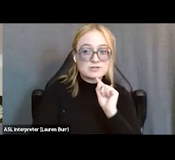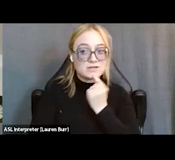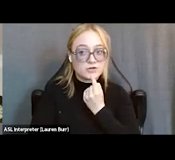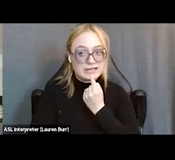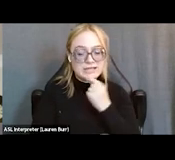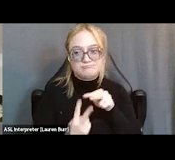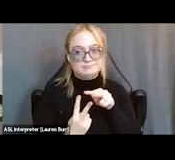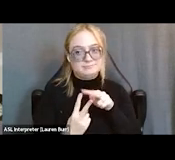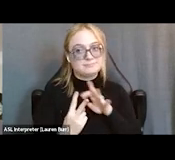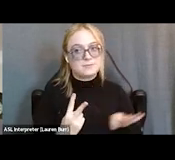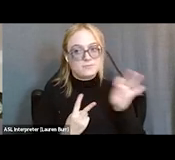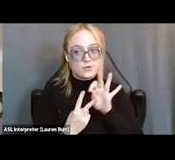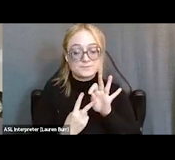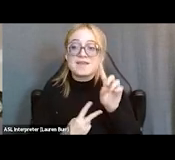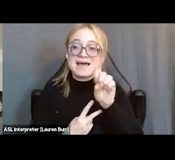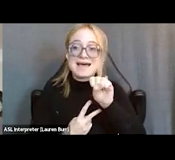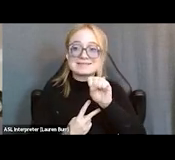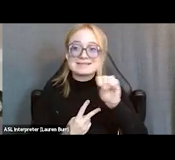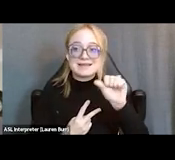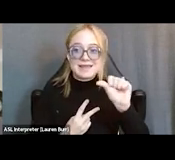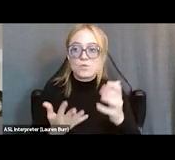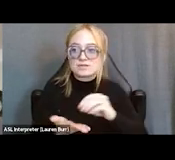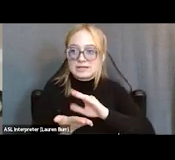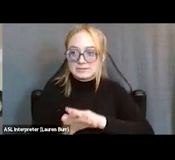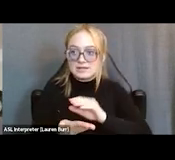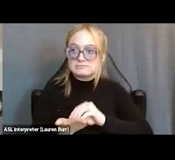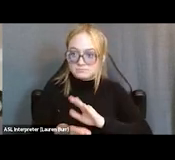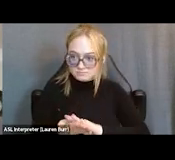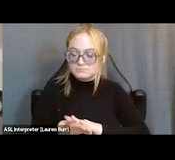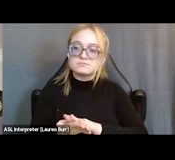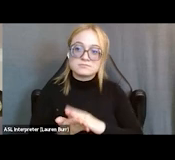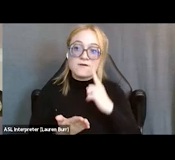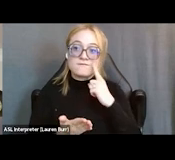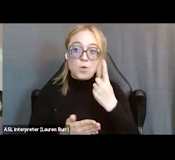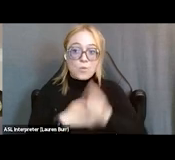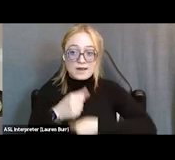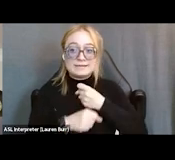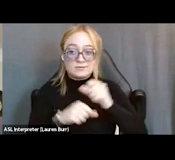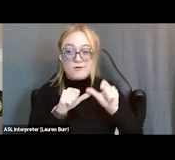SSA likes to have documentation for about a year from your onset date. If you say for example,